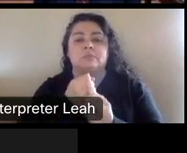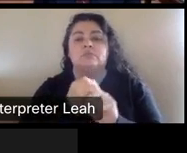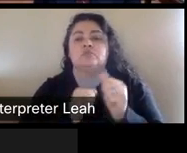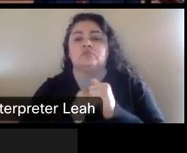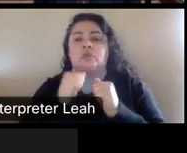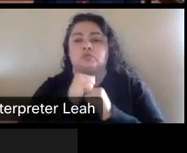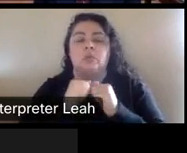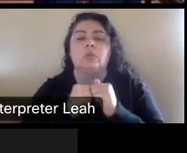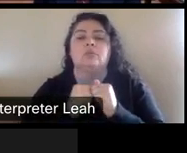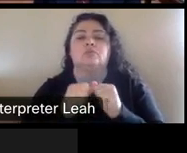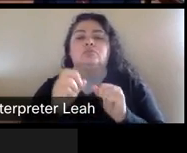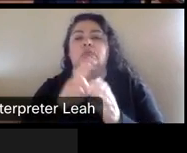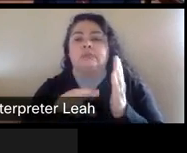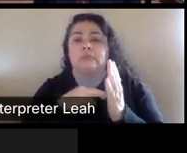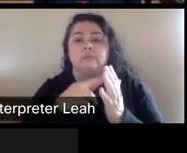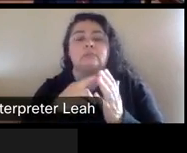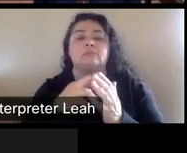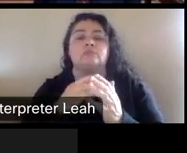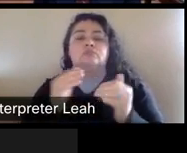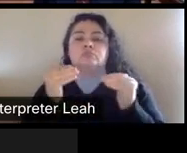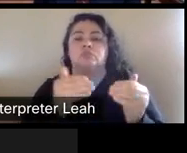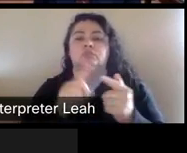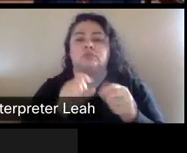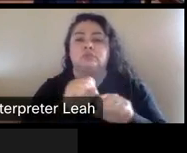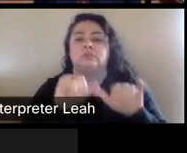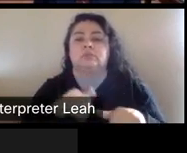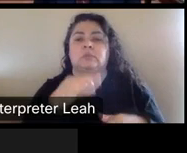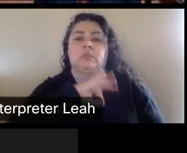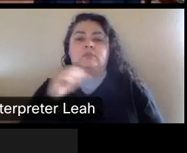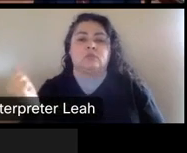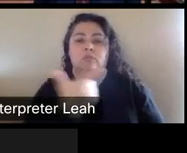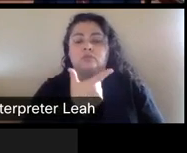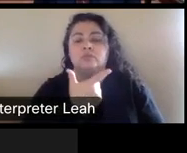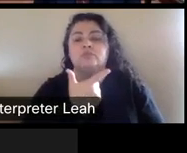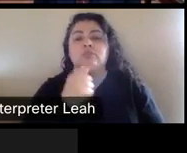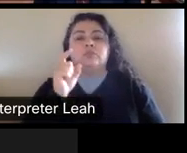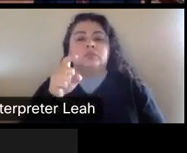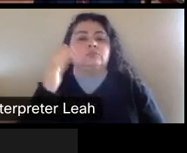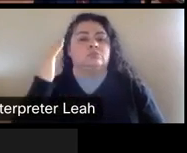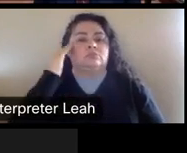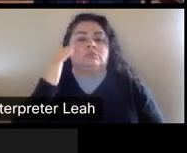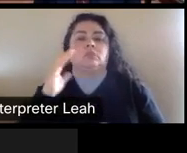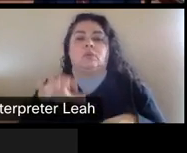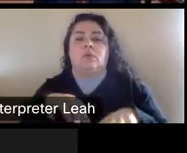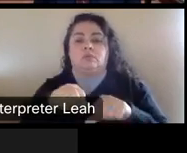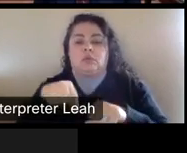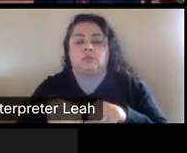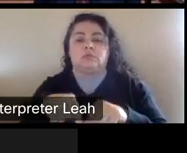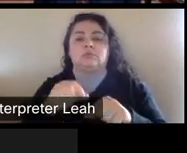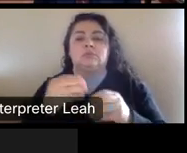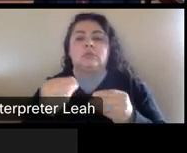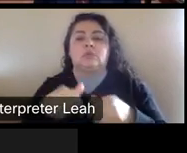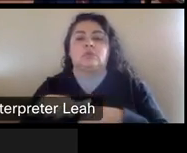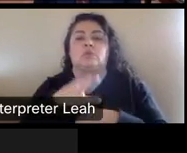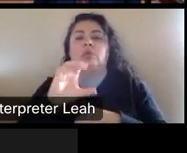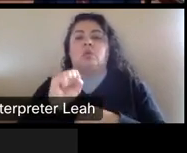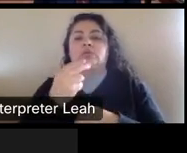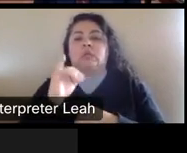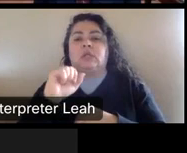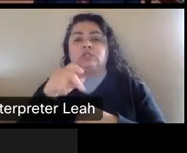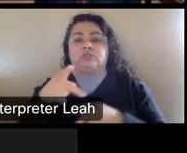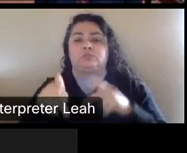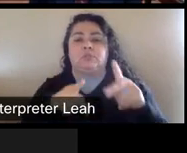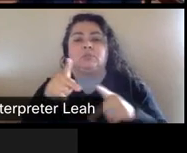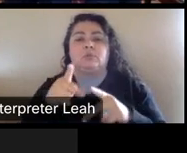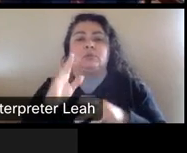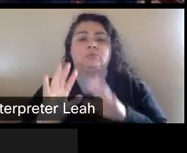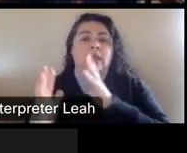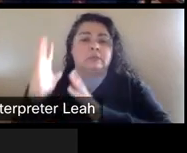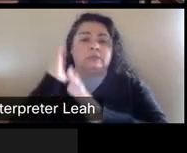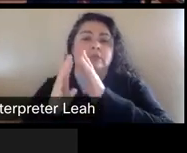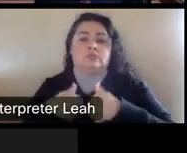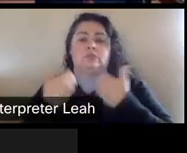To move towards systems that benefit us all. We additionally need to acknowledge that we occupy the traditional territories of the coast peoples whose ancestors have resided here since time immemorial.